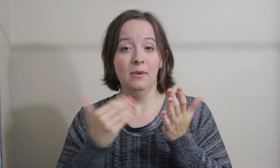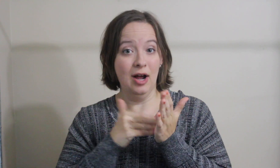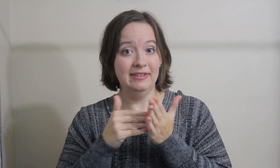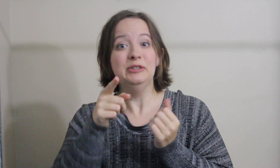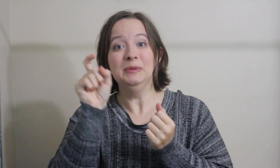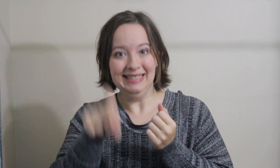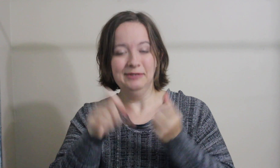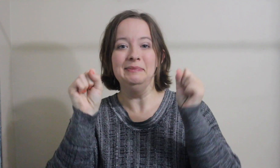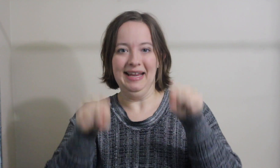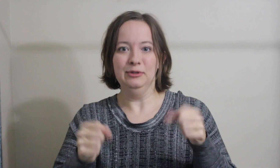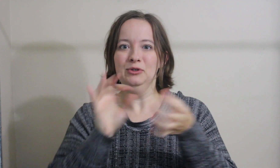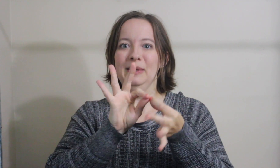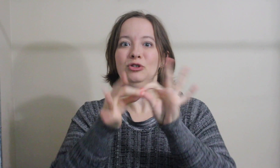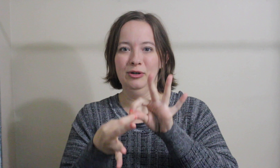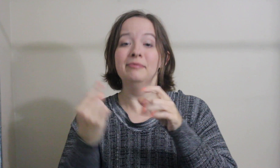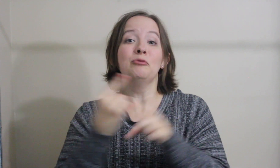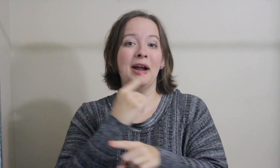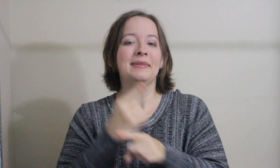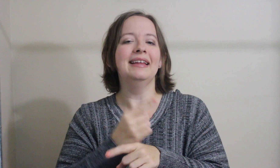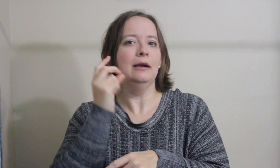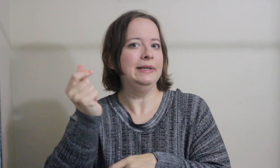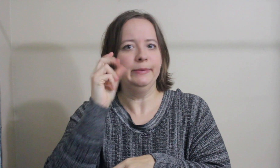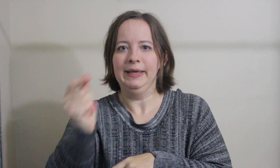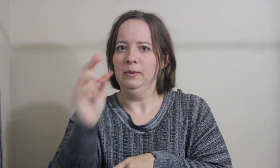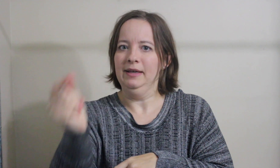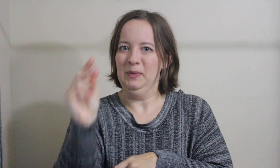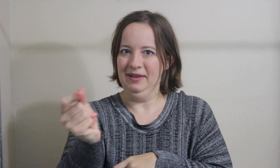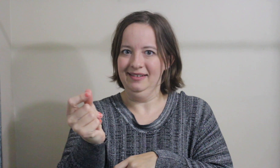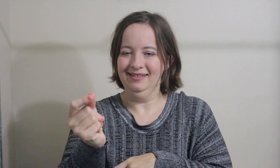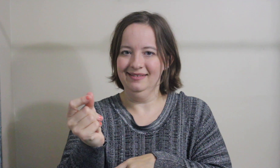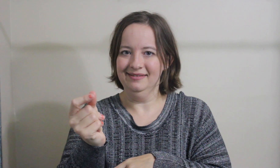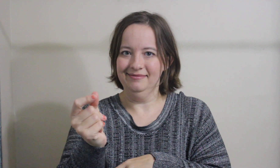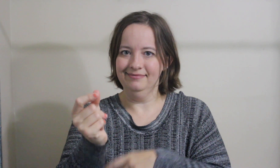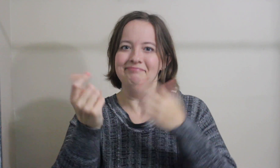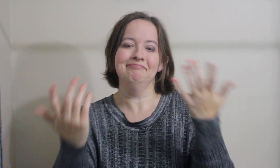They think it sounds funny. So oftentimes you need to be able to interpret properly and very quickly.